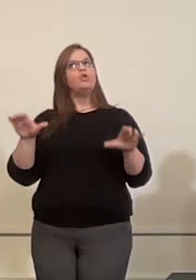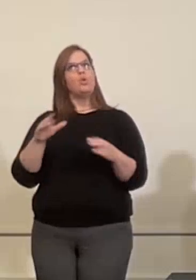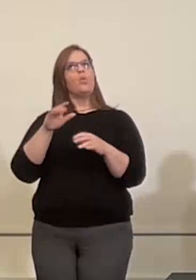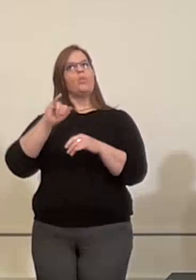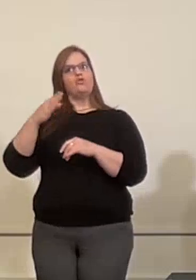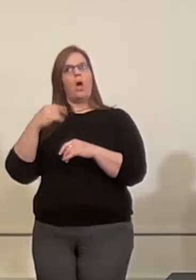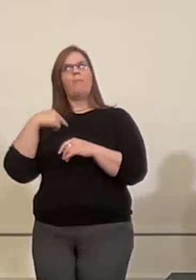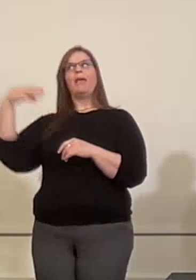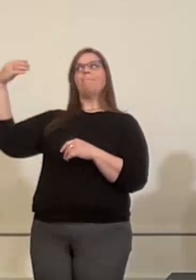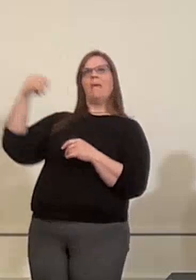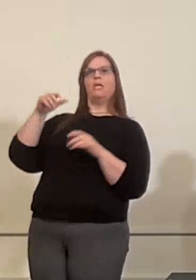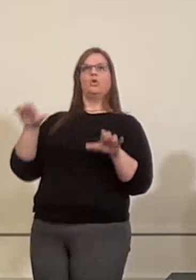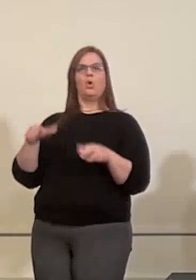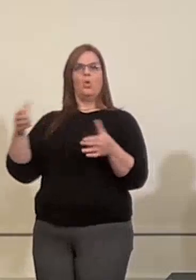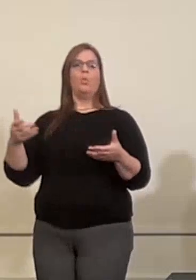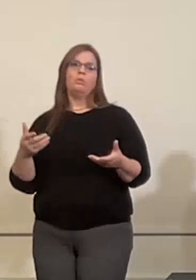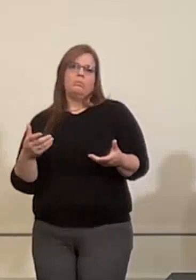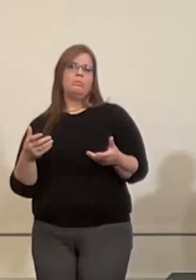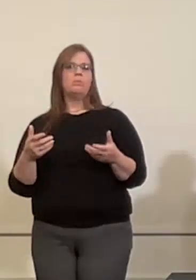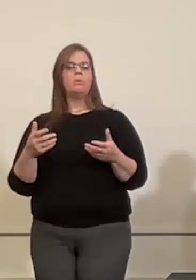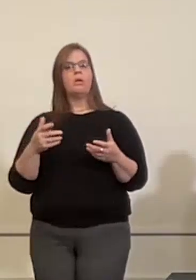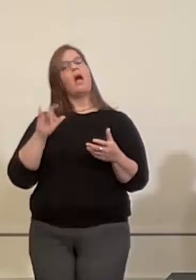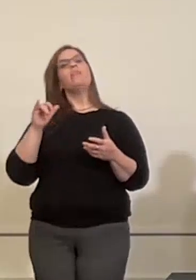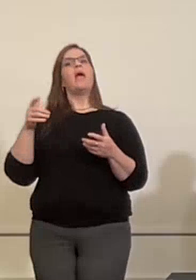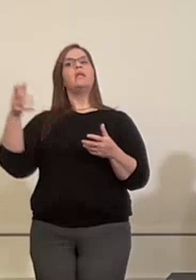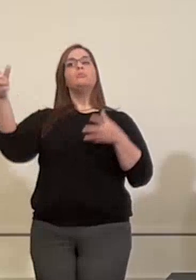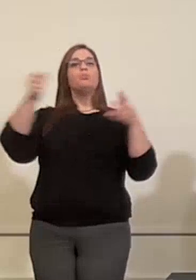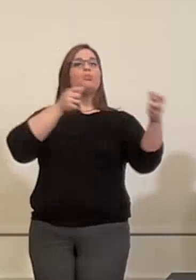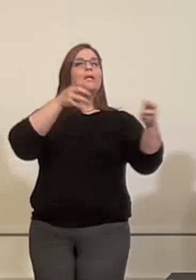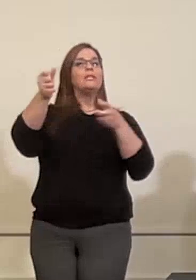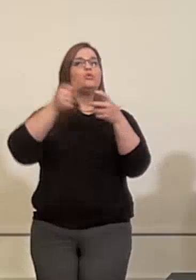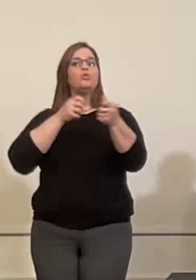which is bringing people together and making decisions.